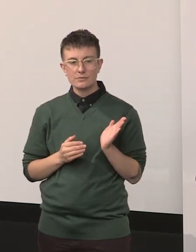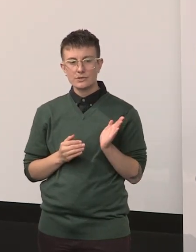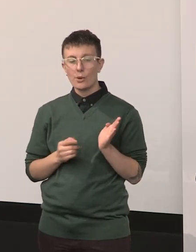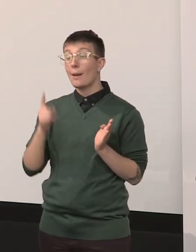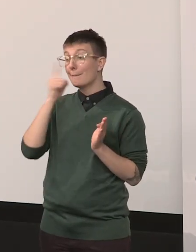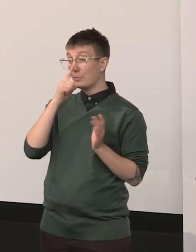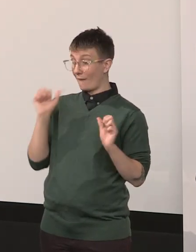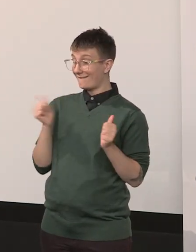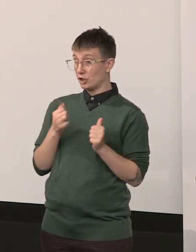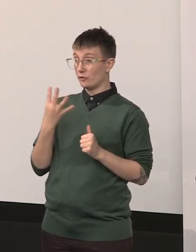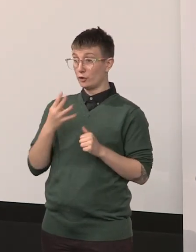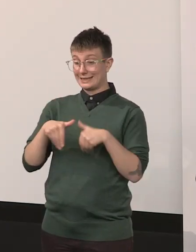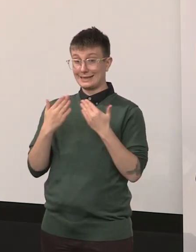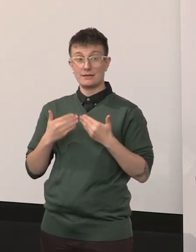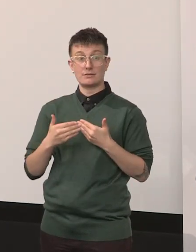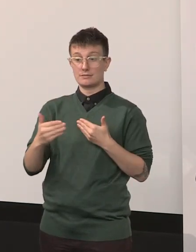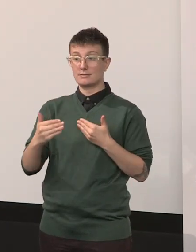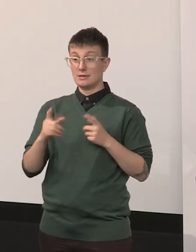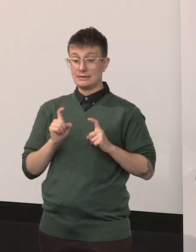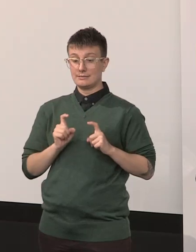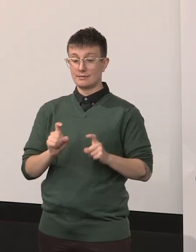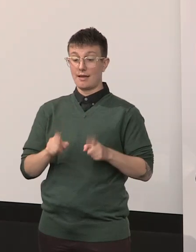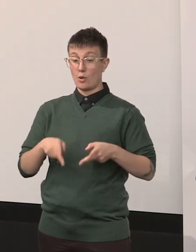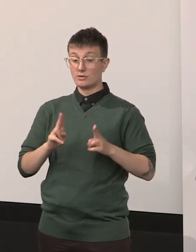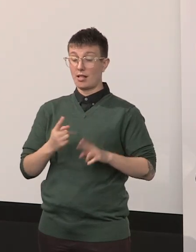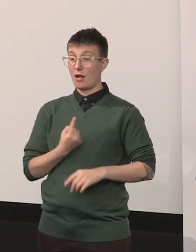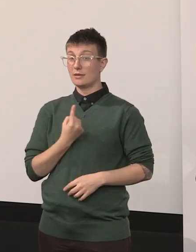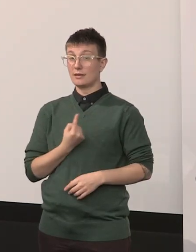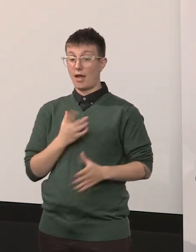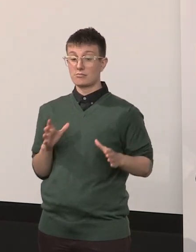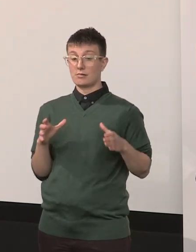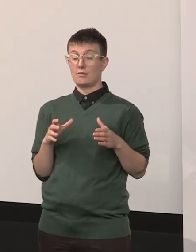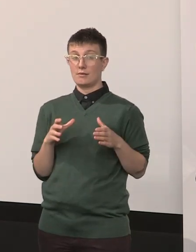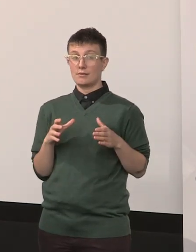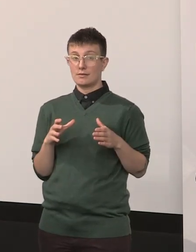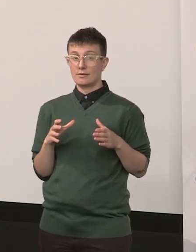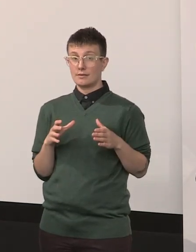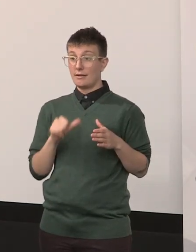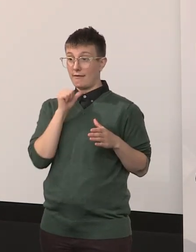So, this may be people who have left